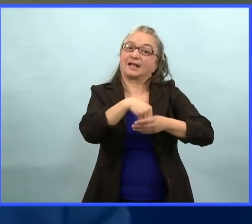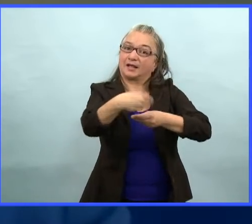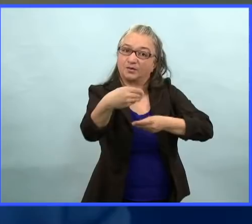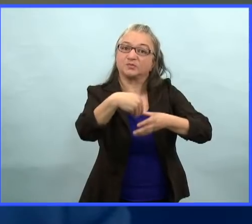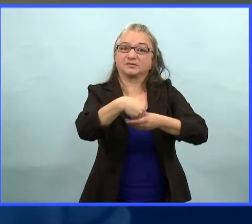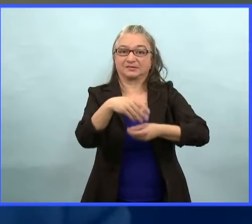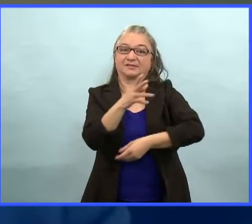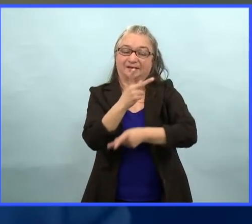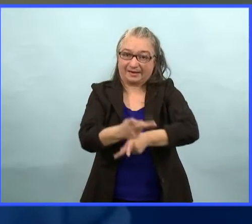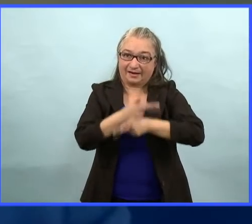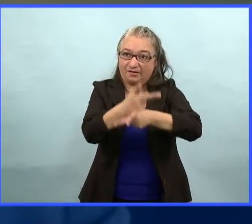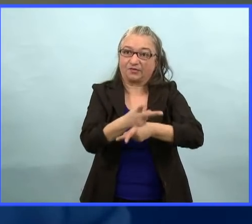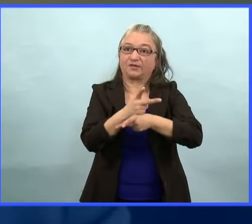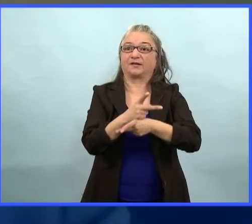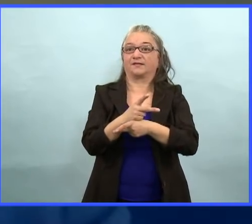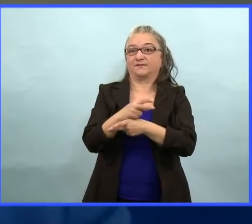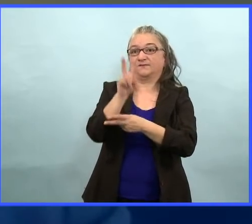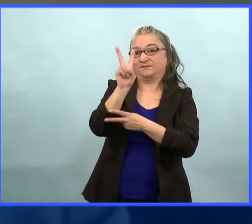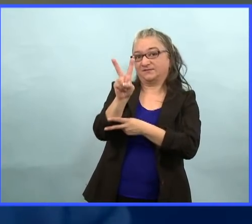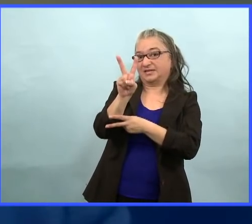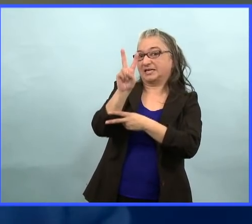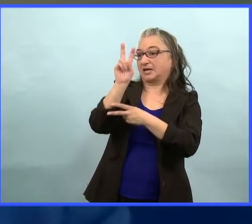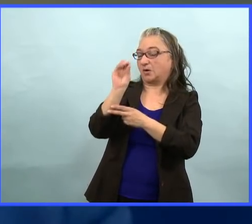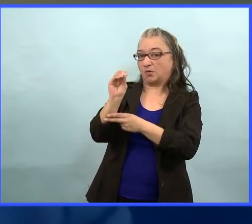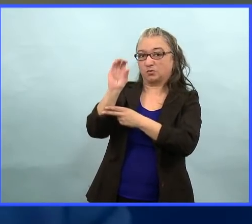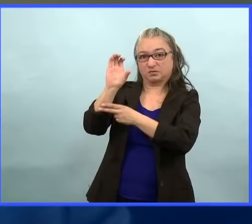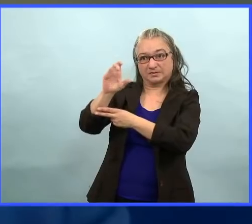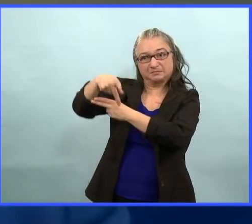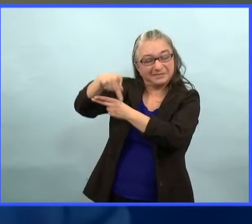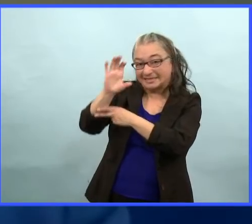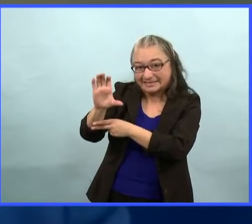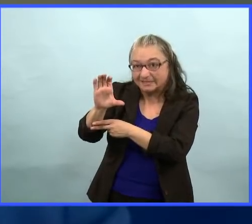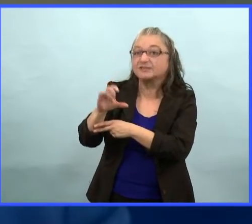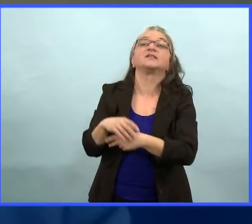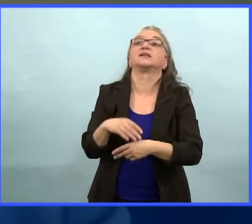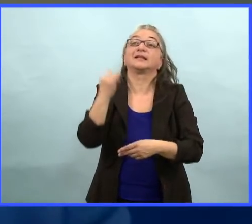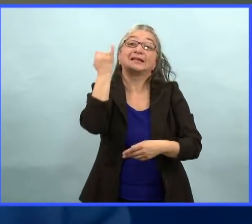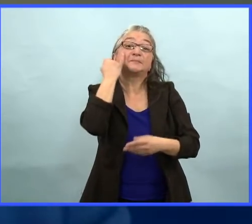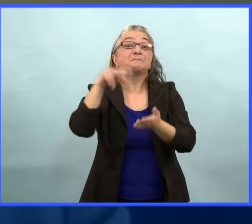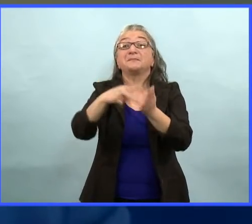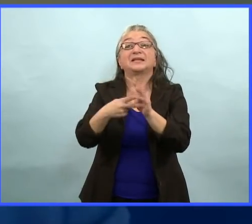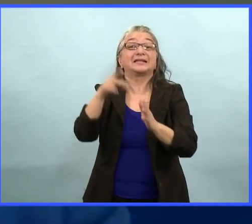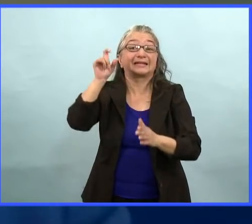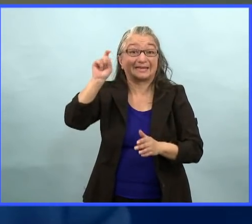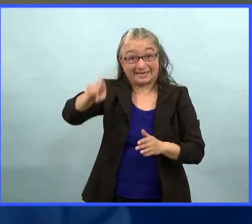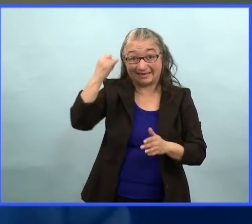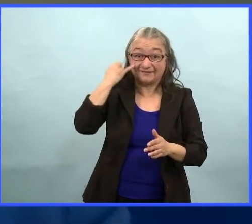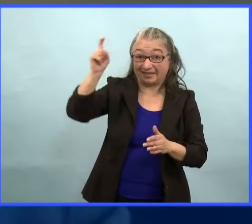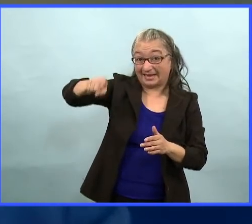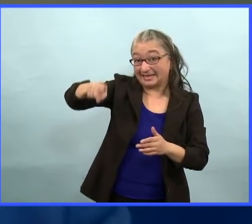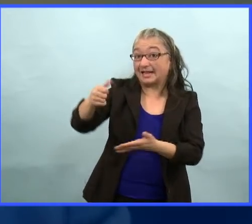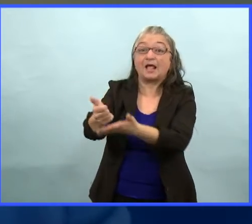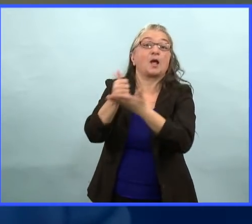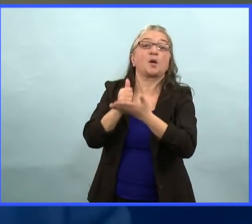to help those who may require home oxygen or other supports during their recovery to date the program